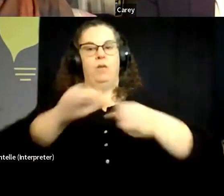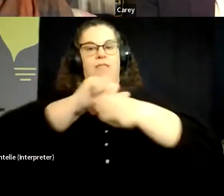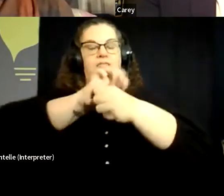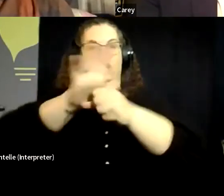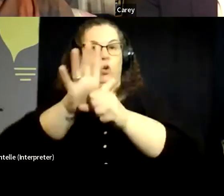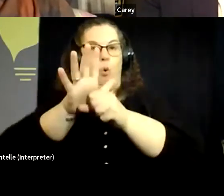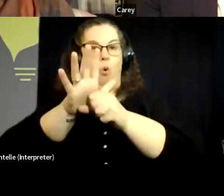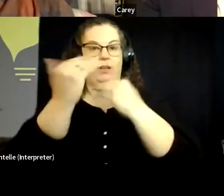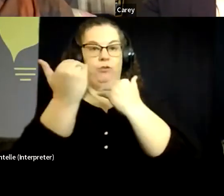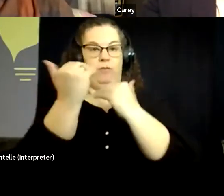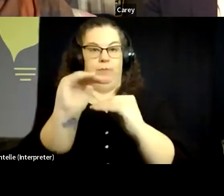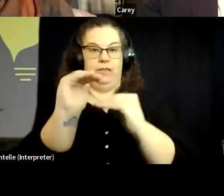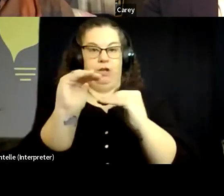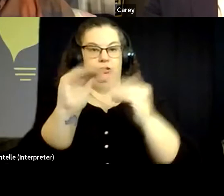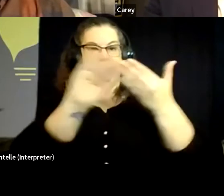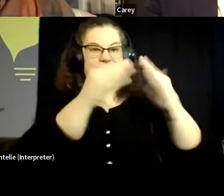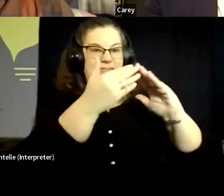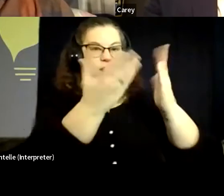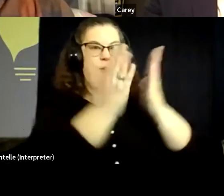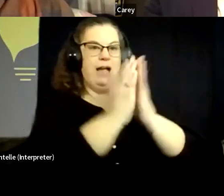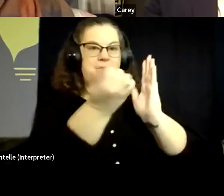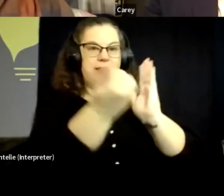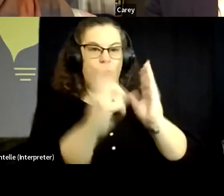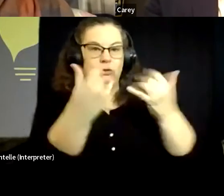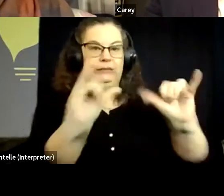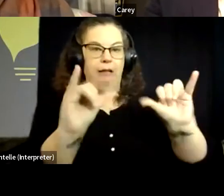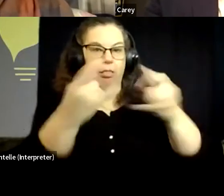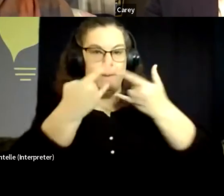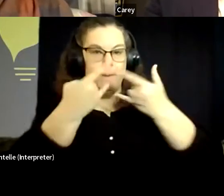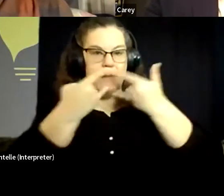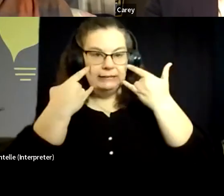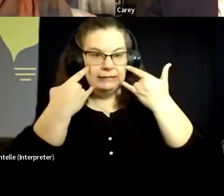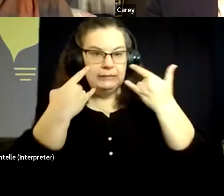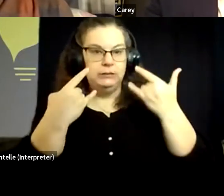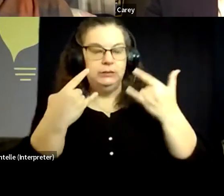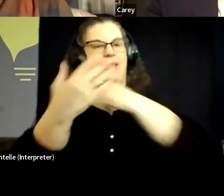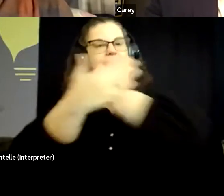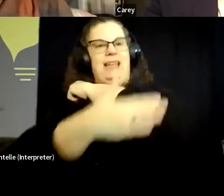now in the city, we are asking everyone to still wear their masks. In the county,